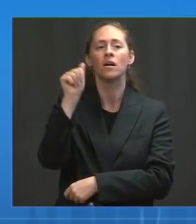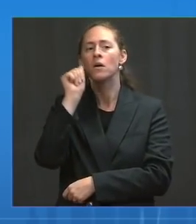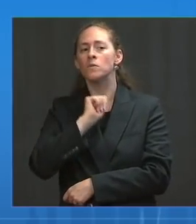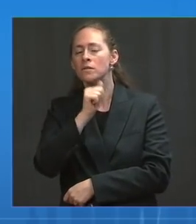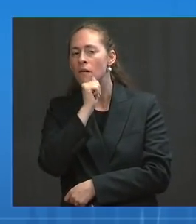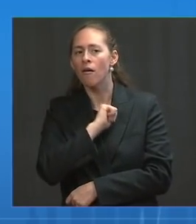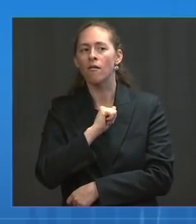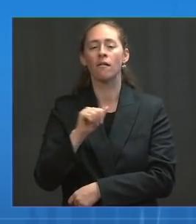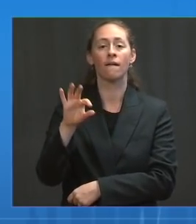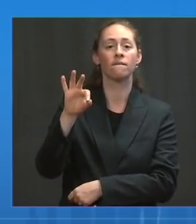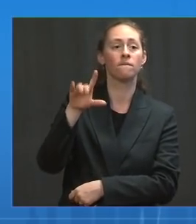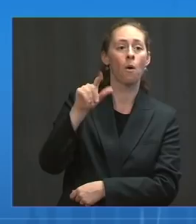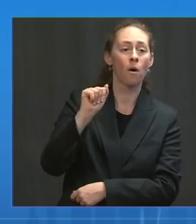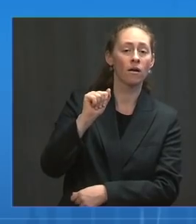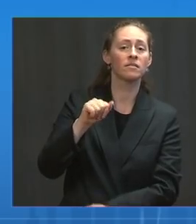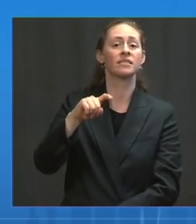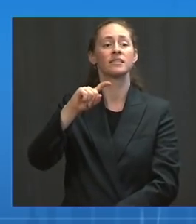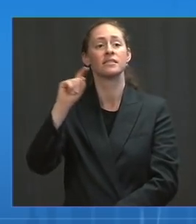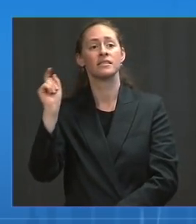states with some of the lowest vaccination rates.